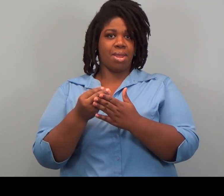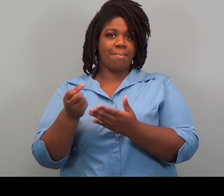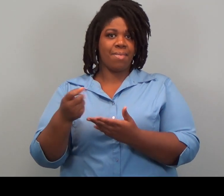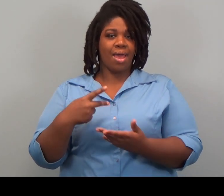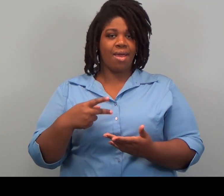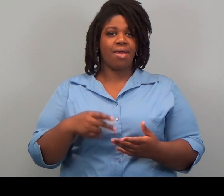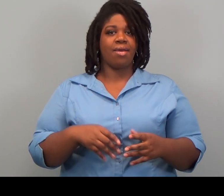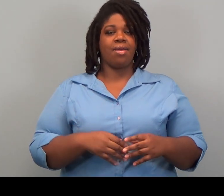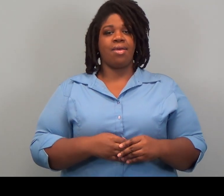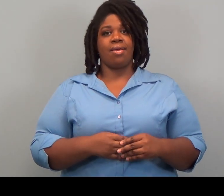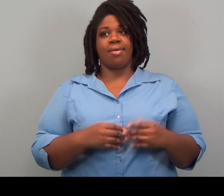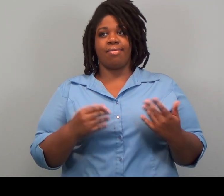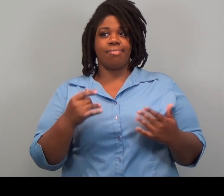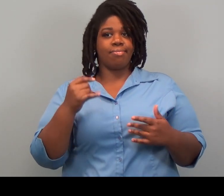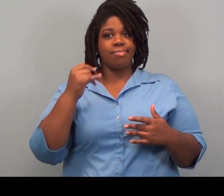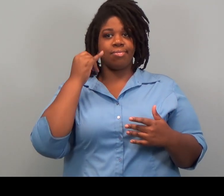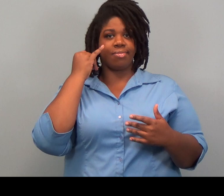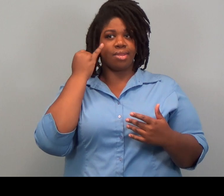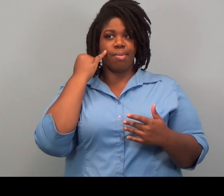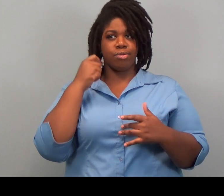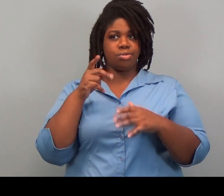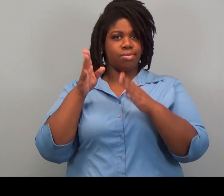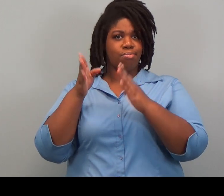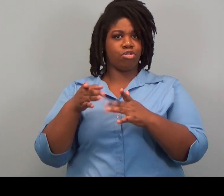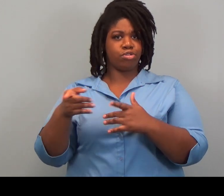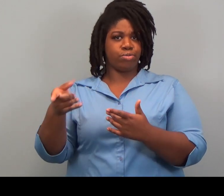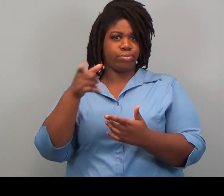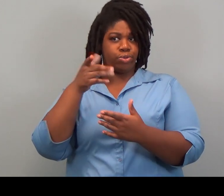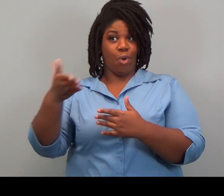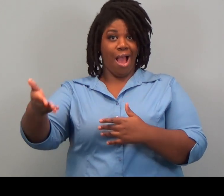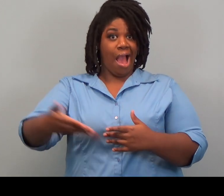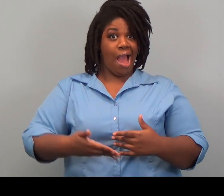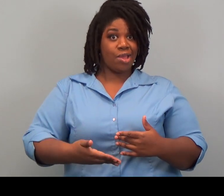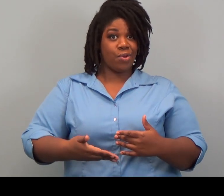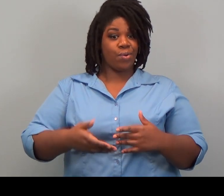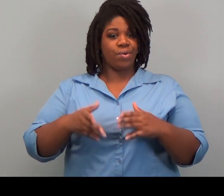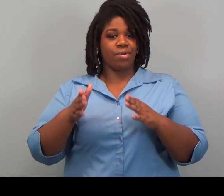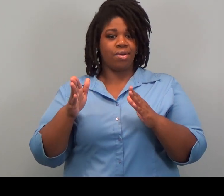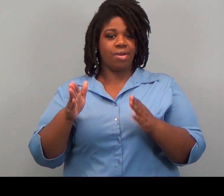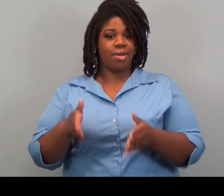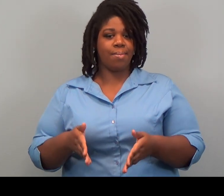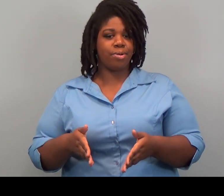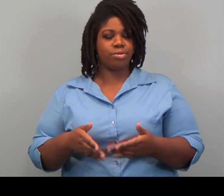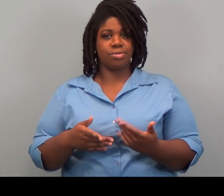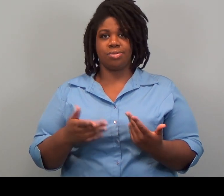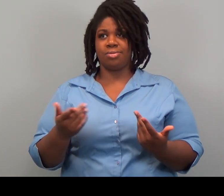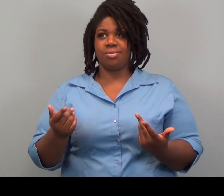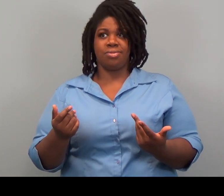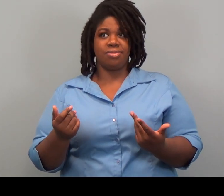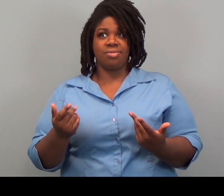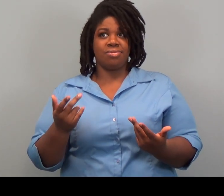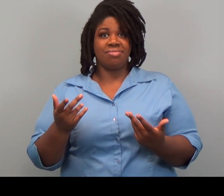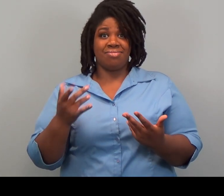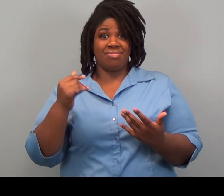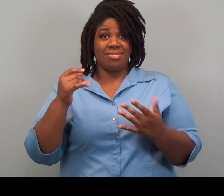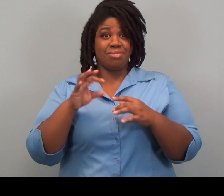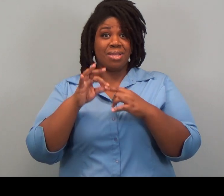over what they might pay if they went to a paid preparer. If they had to do a specialty return, you know, we could be saving you several thousand dollars